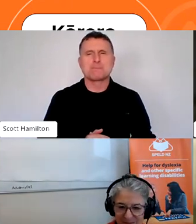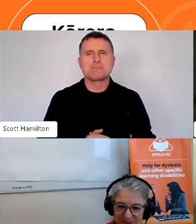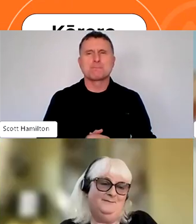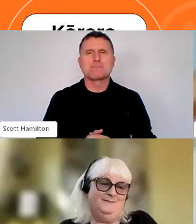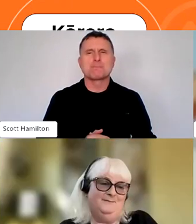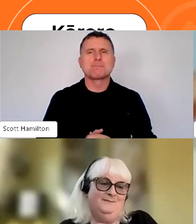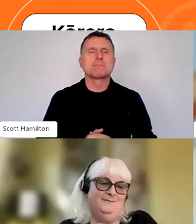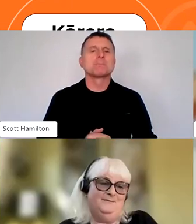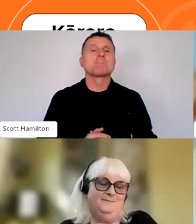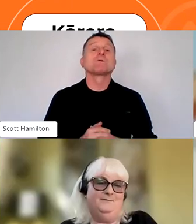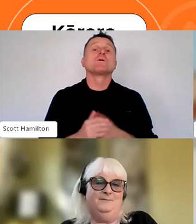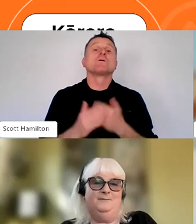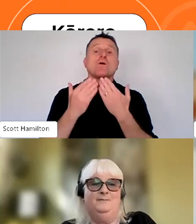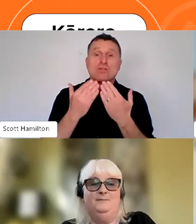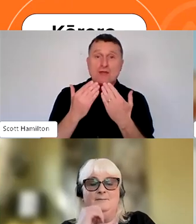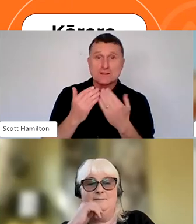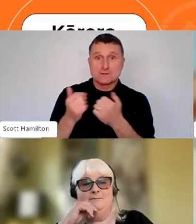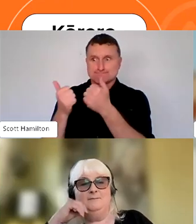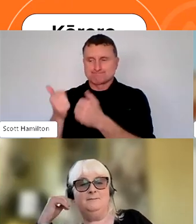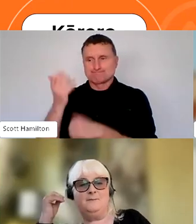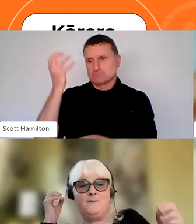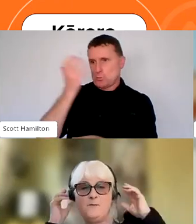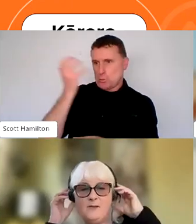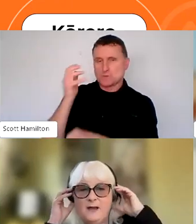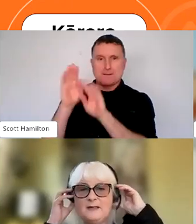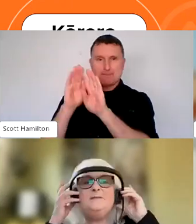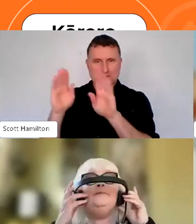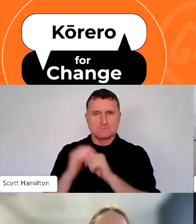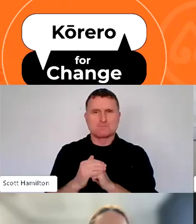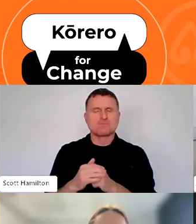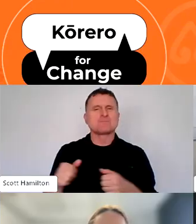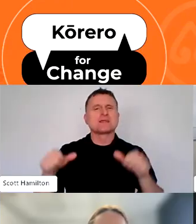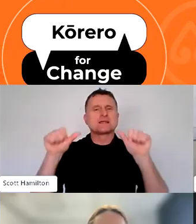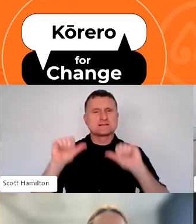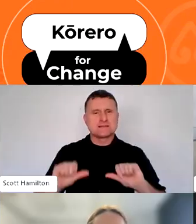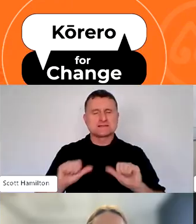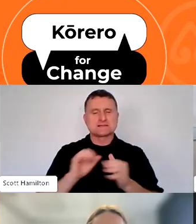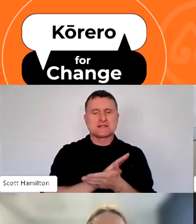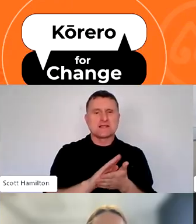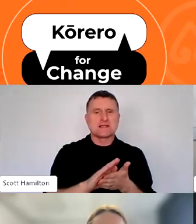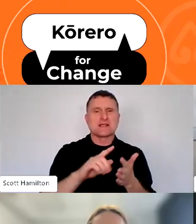awesome panel. Finally we have Heather Lear who will be introducing